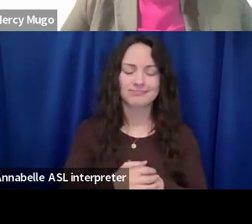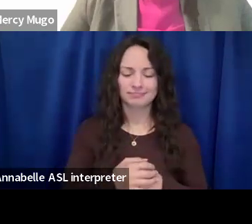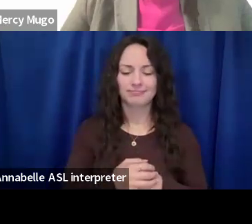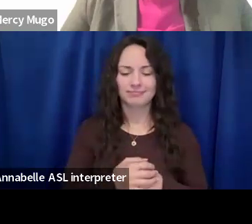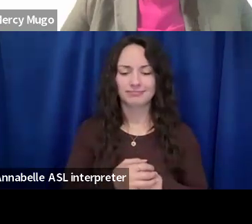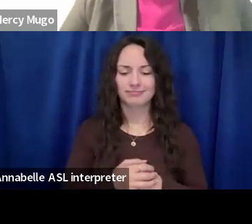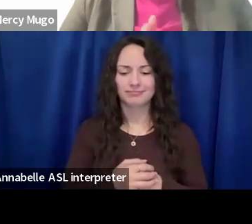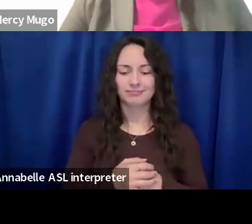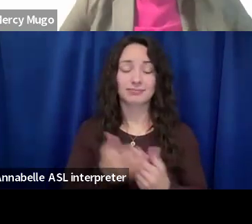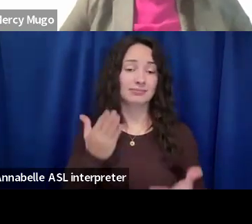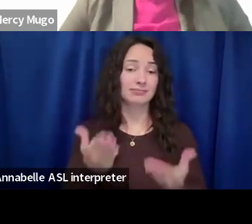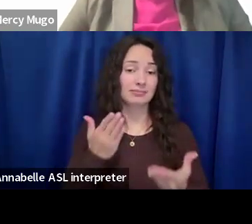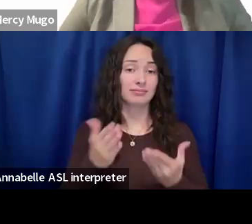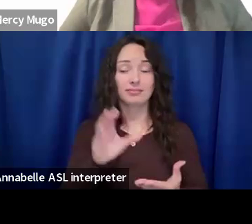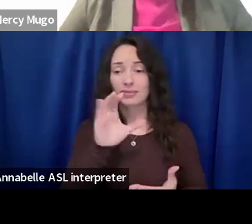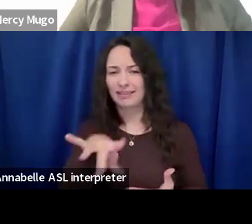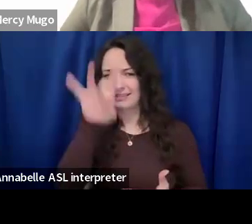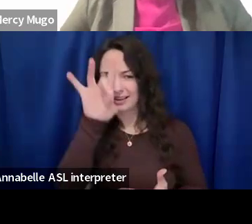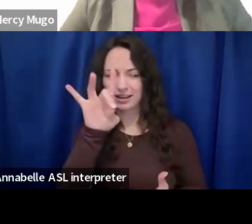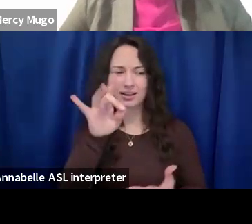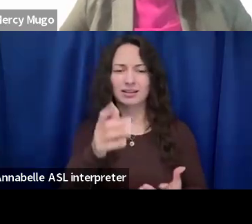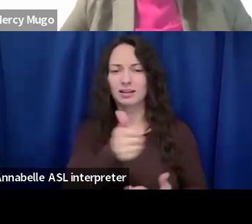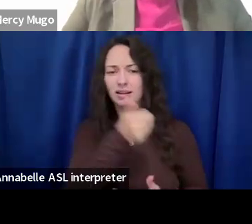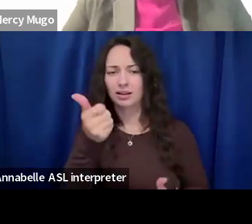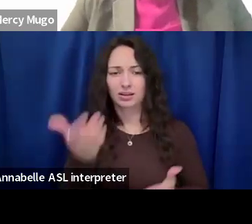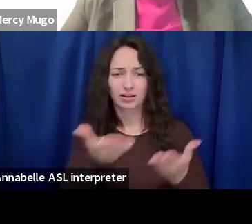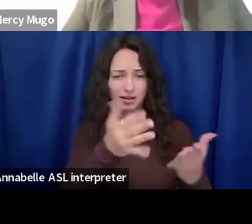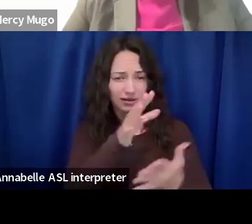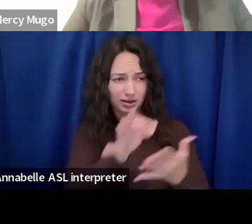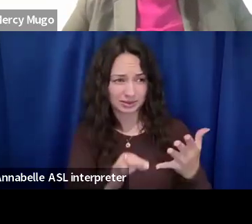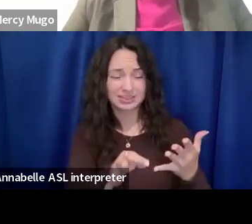to find different options. I encourage them to finish the program but if they cannot